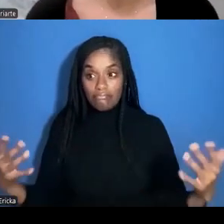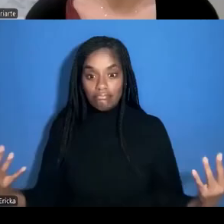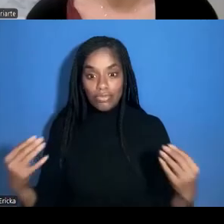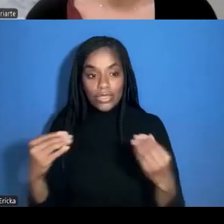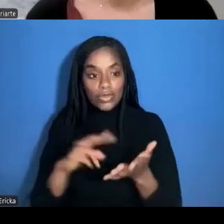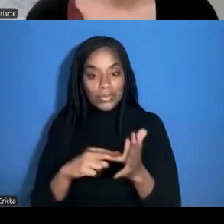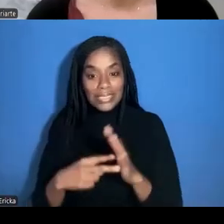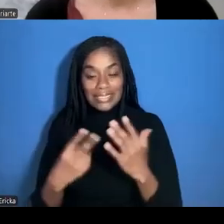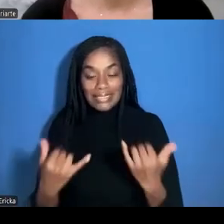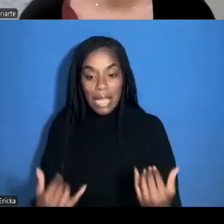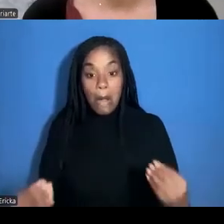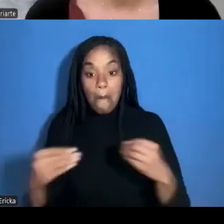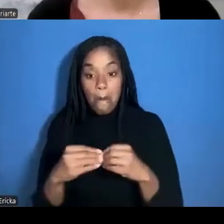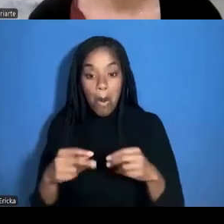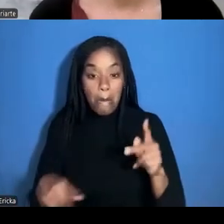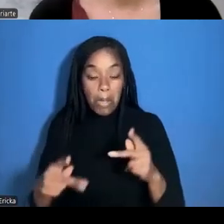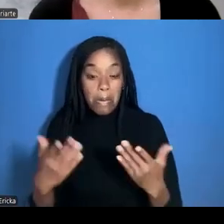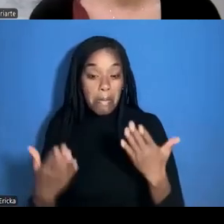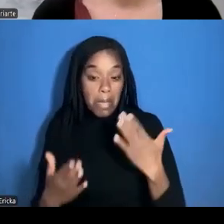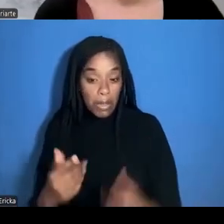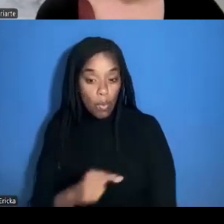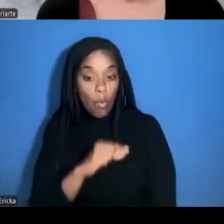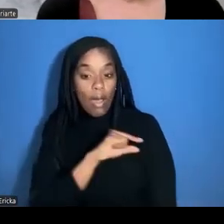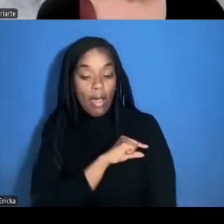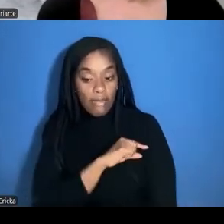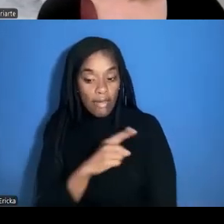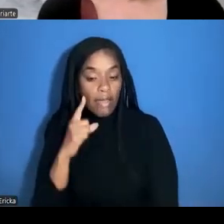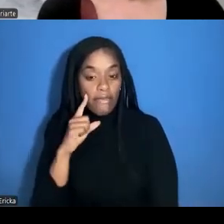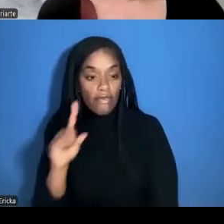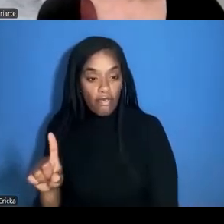to possibly qualify for, an Able account.